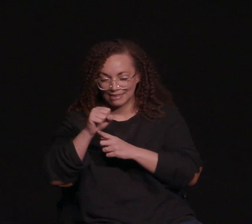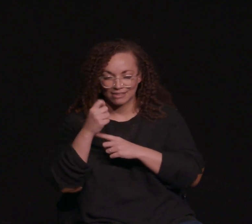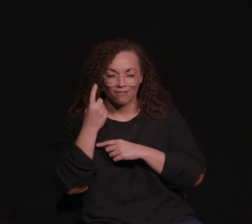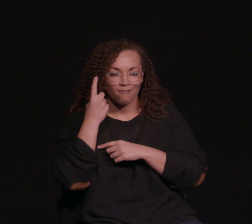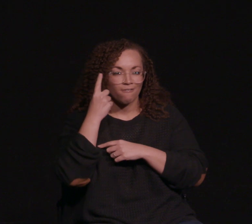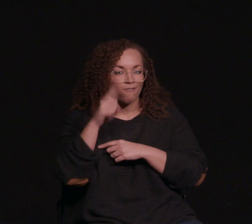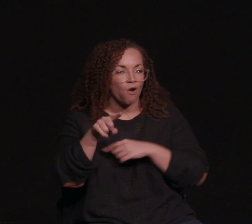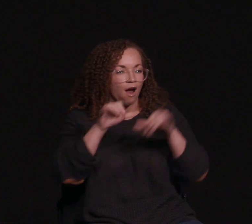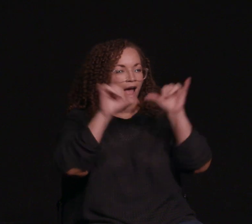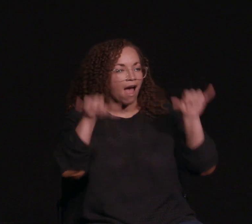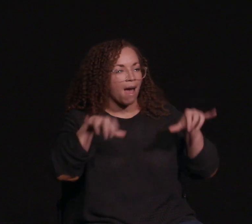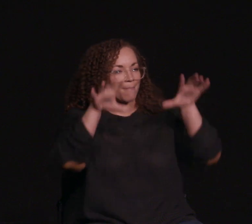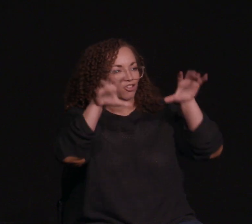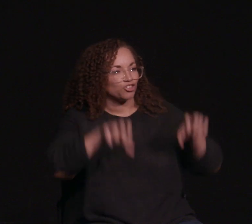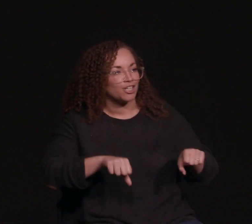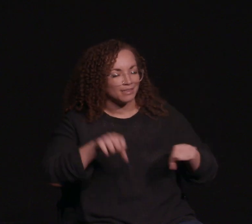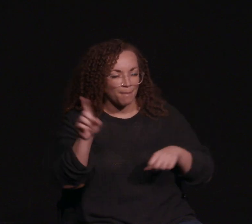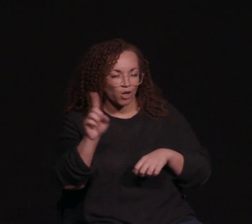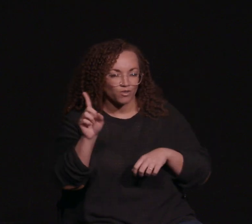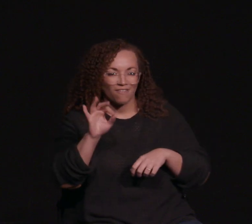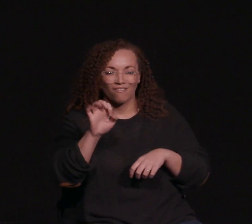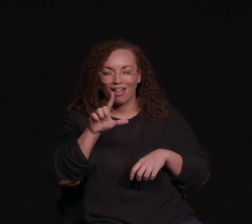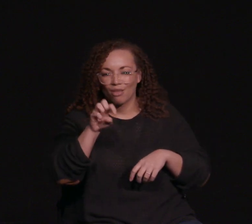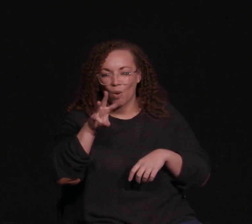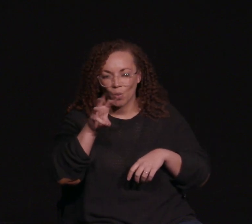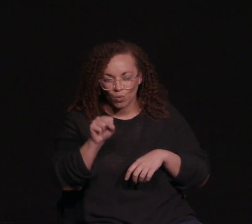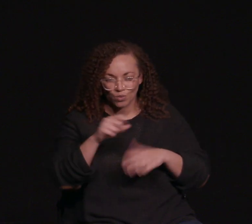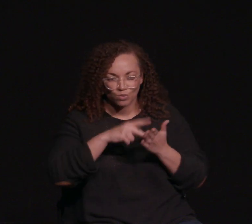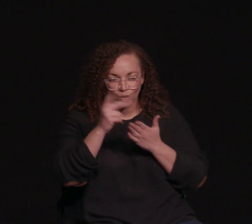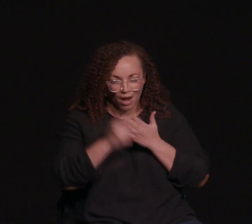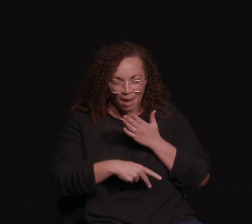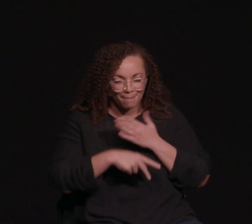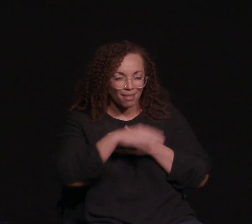Program of the Black Studies Collaboratory housed in the